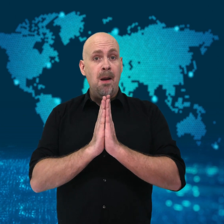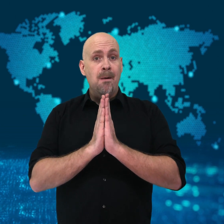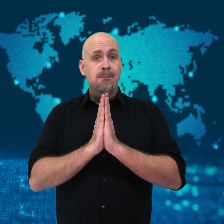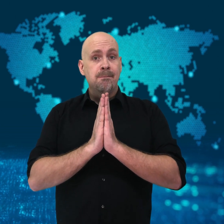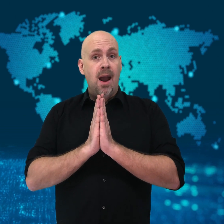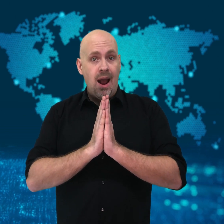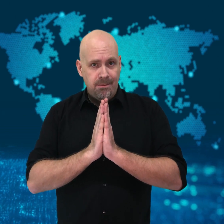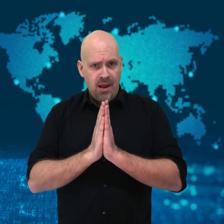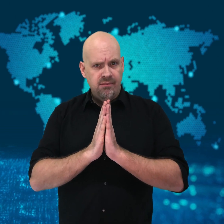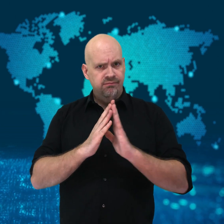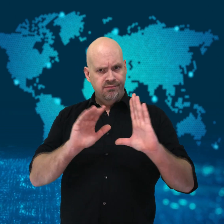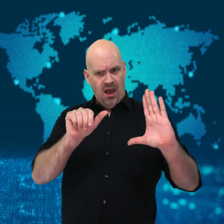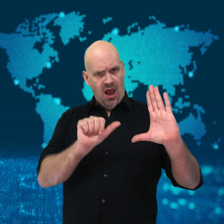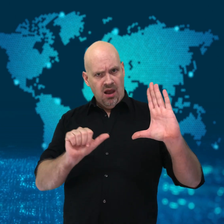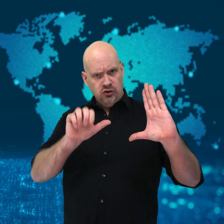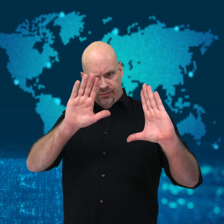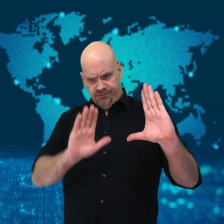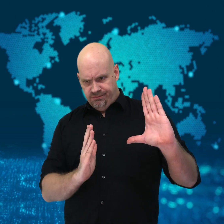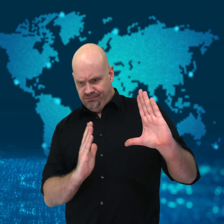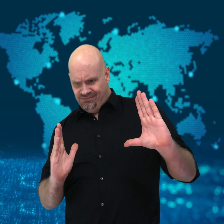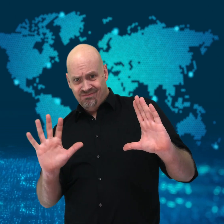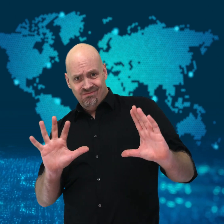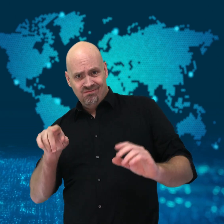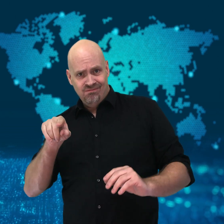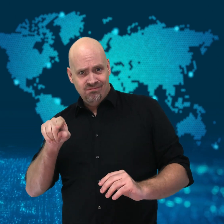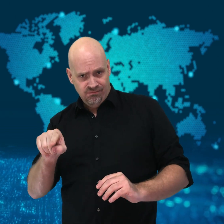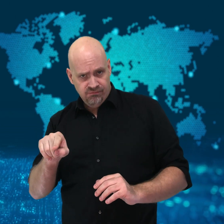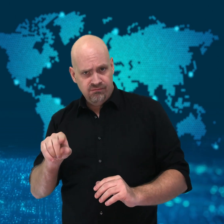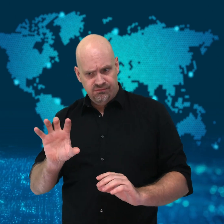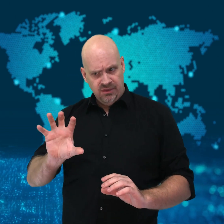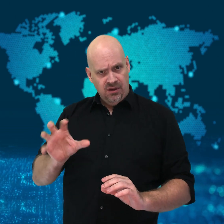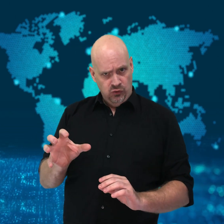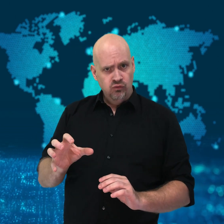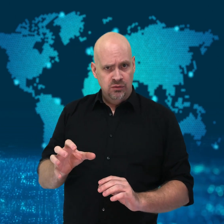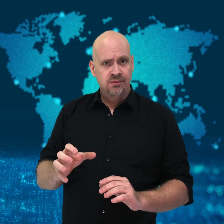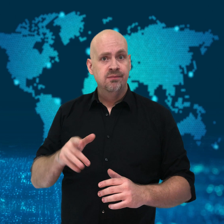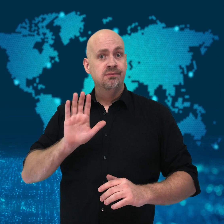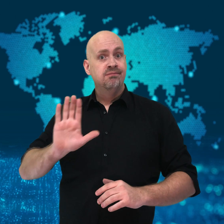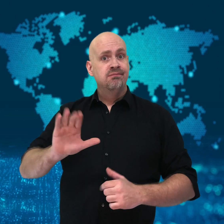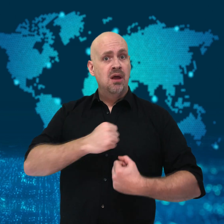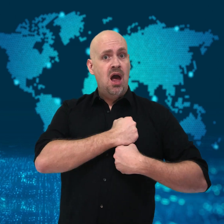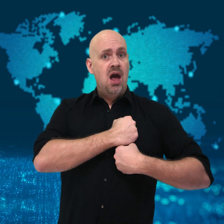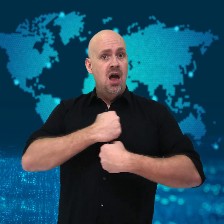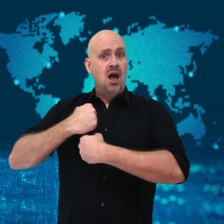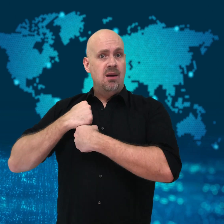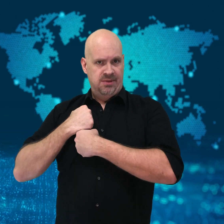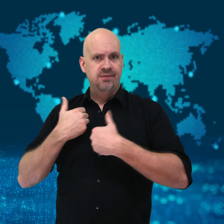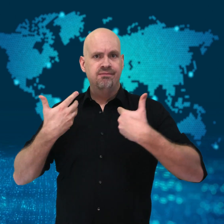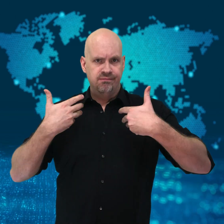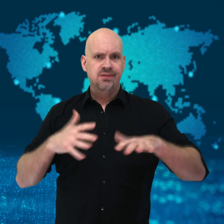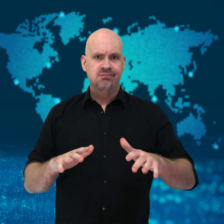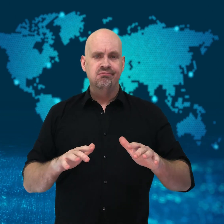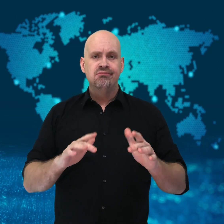[Gavin]: In Myanmar, a southeastern Asian country,